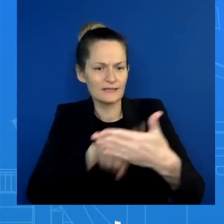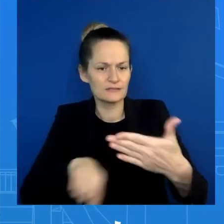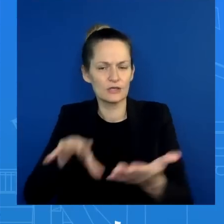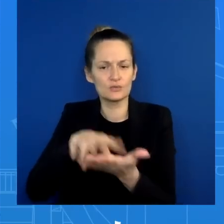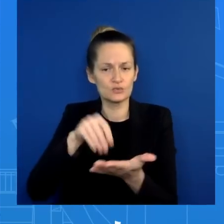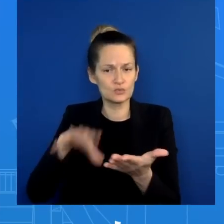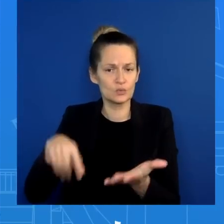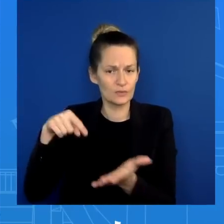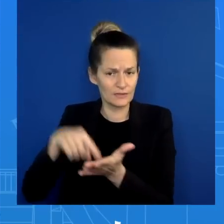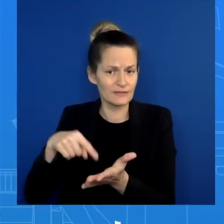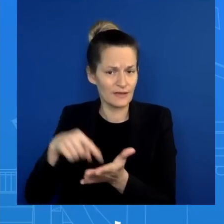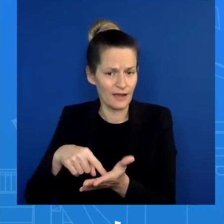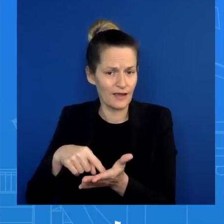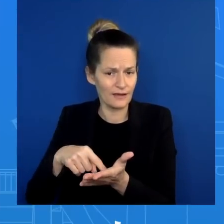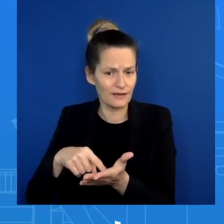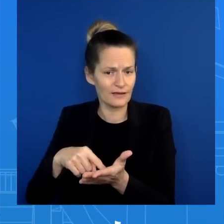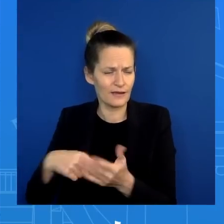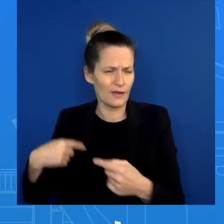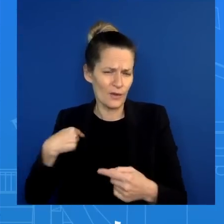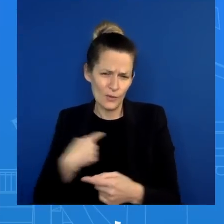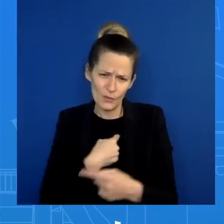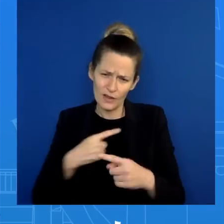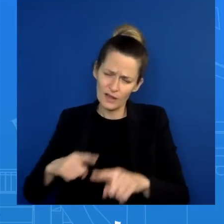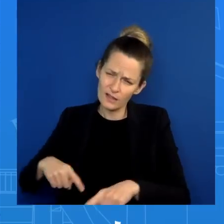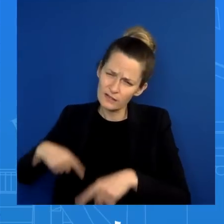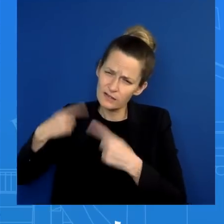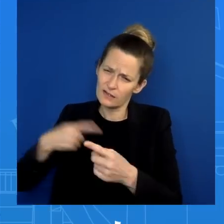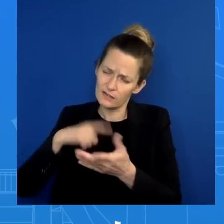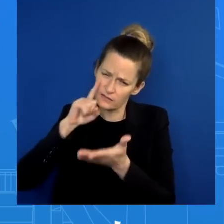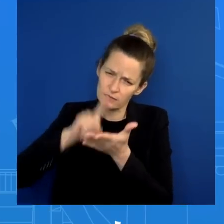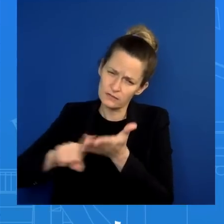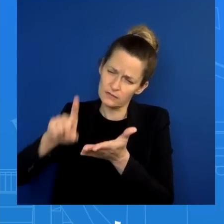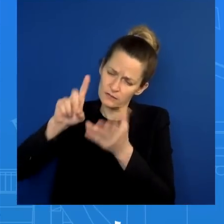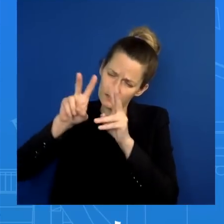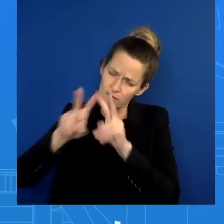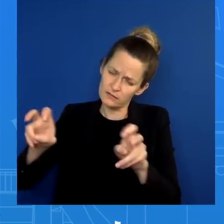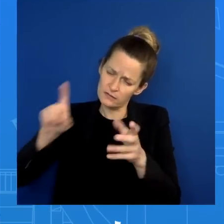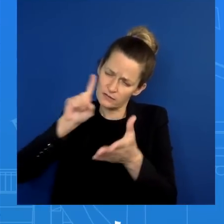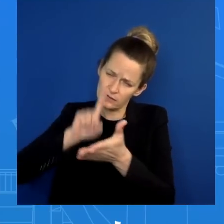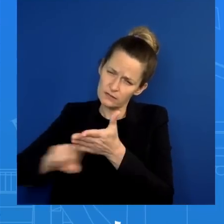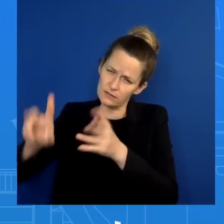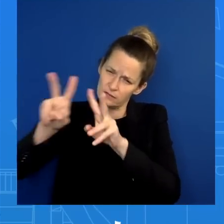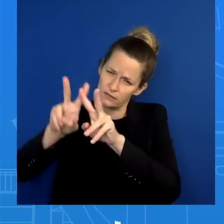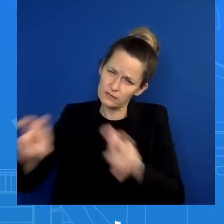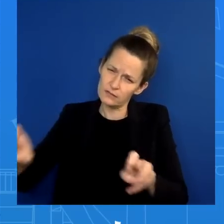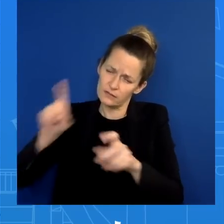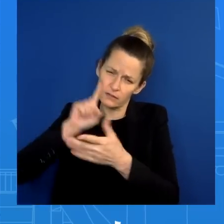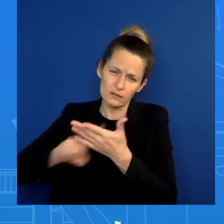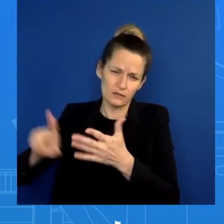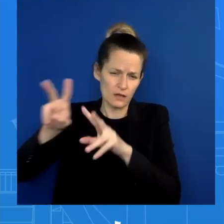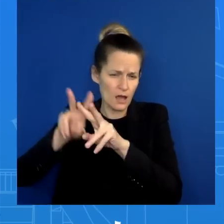And again, the secretary of education has a broad authority under the Heroes Act to take this action.